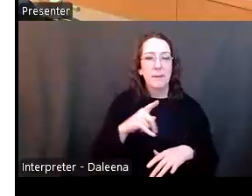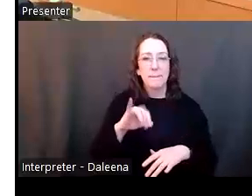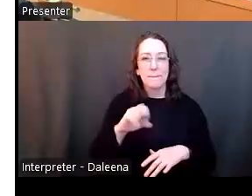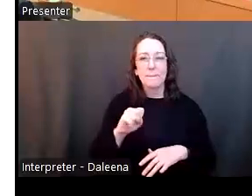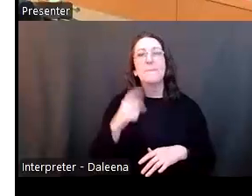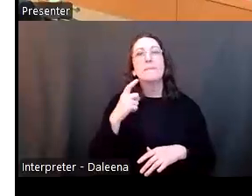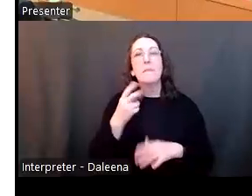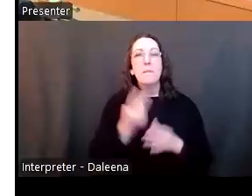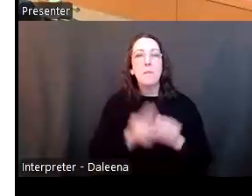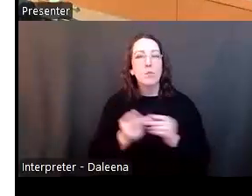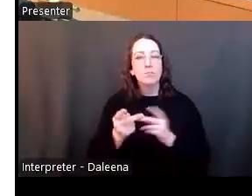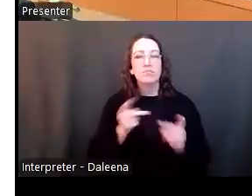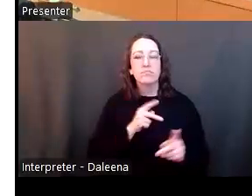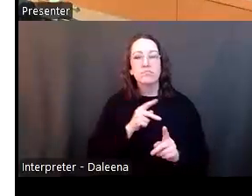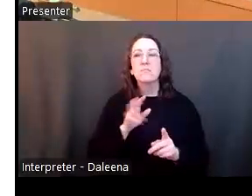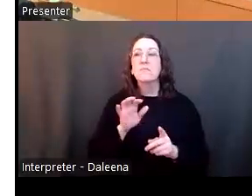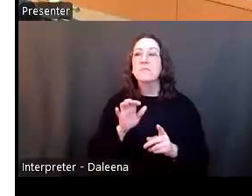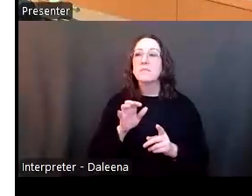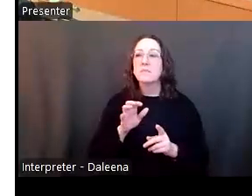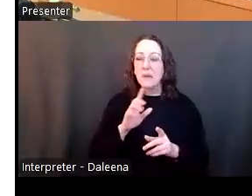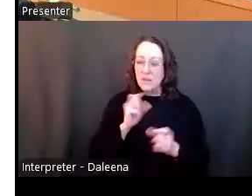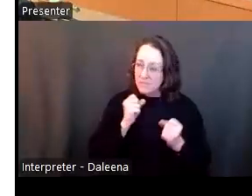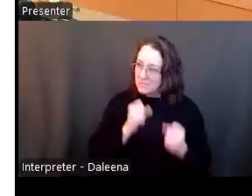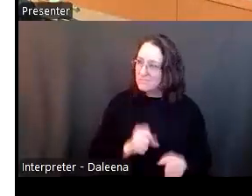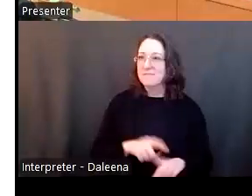just want to say that it does make a huge difference and it is unique and